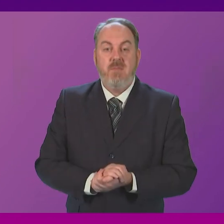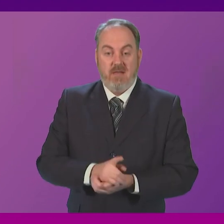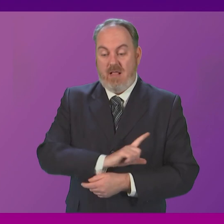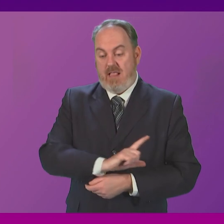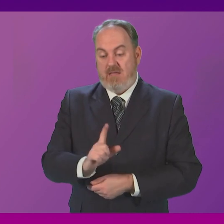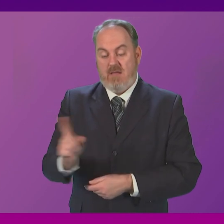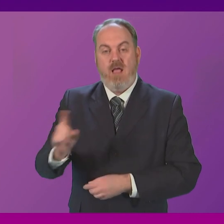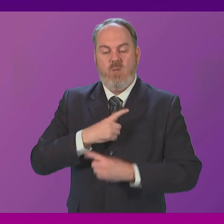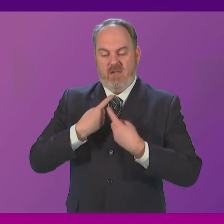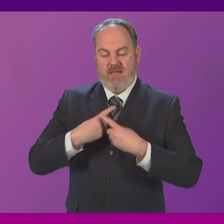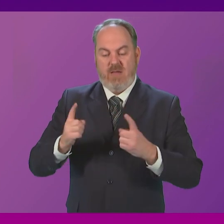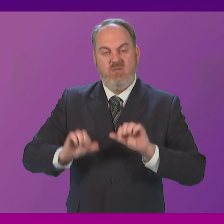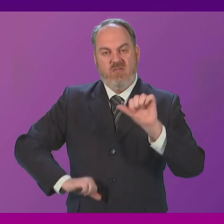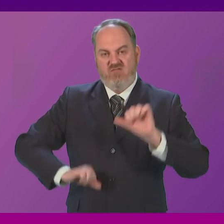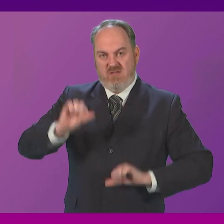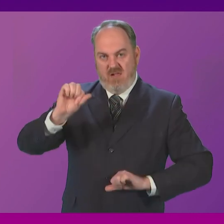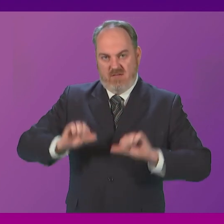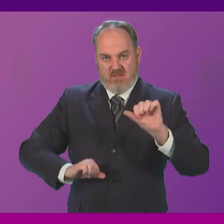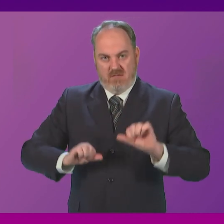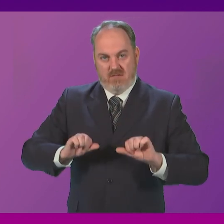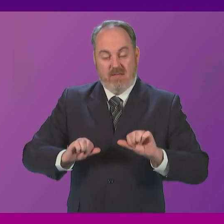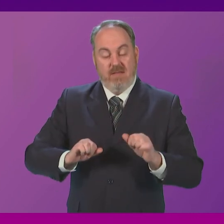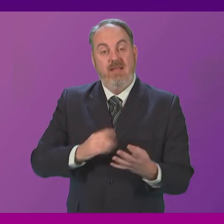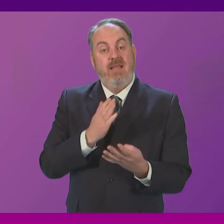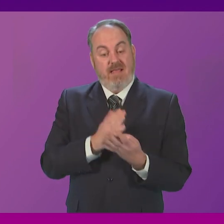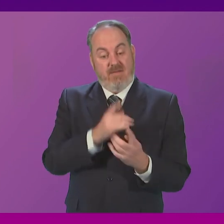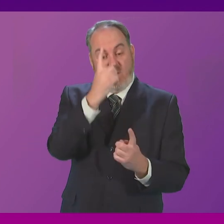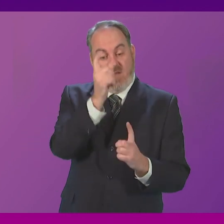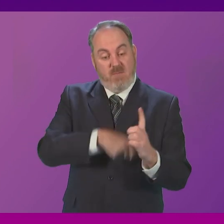A candidate will be elected if an overall majority is obtained.